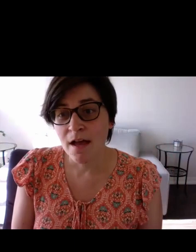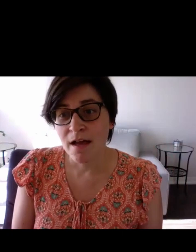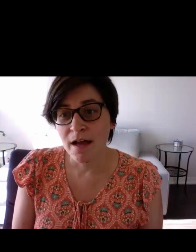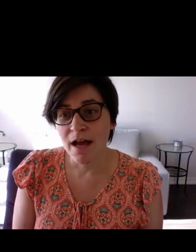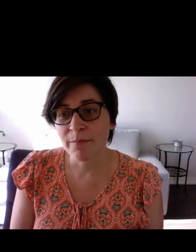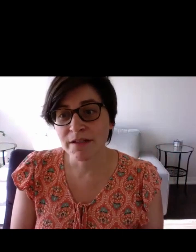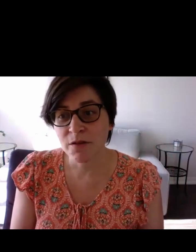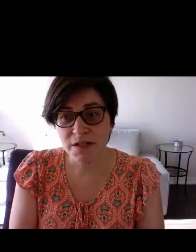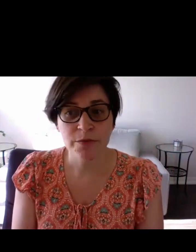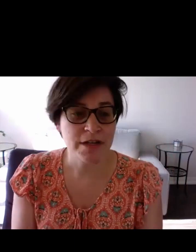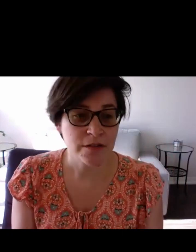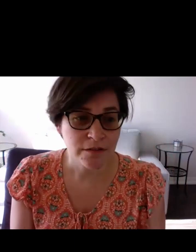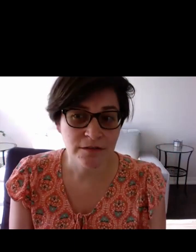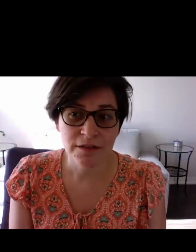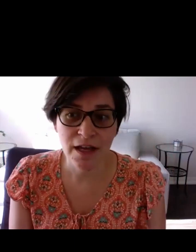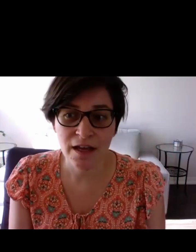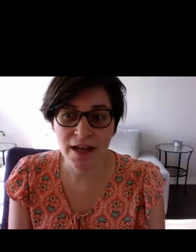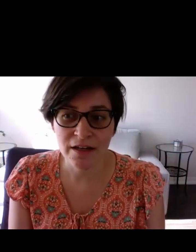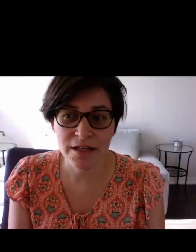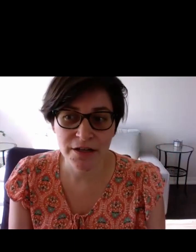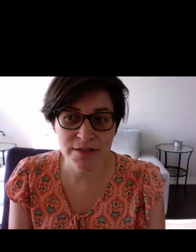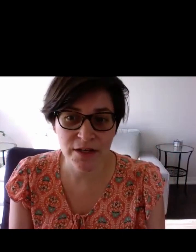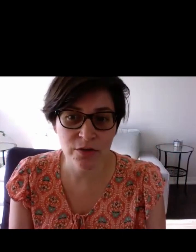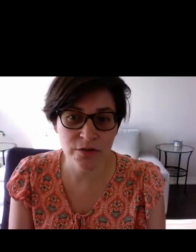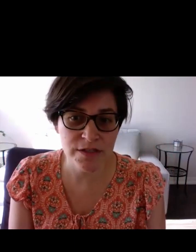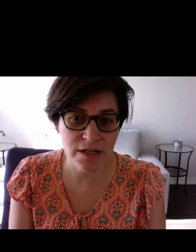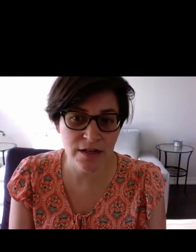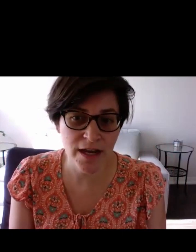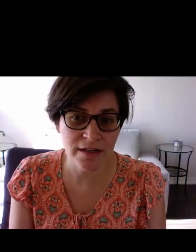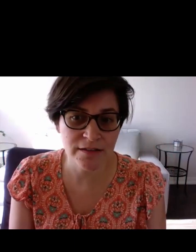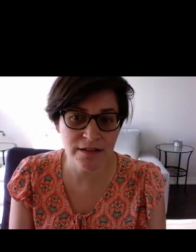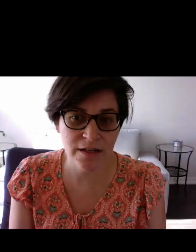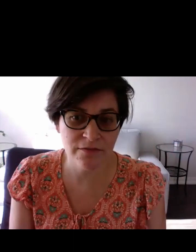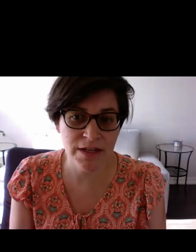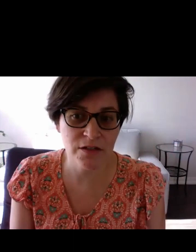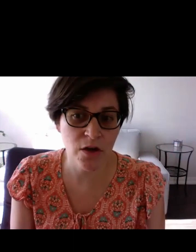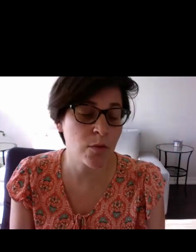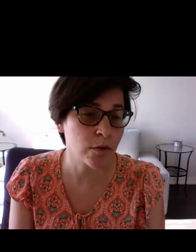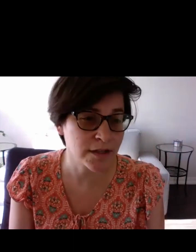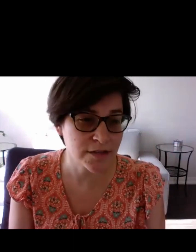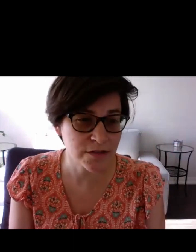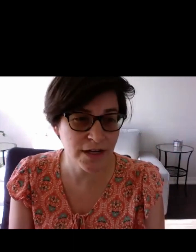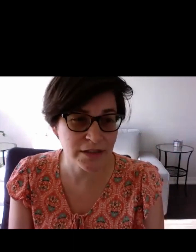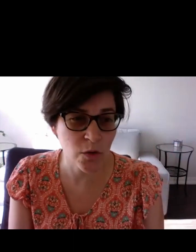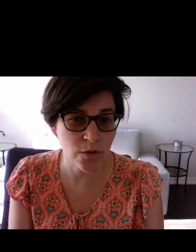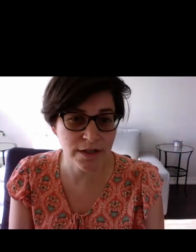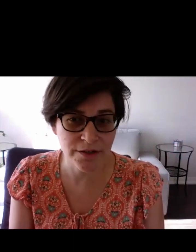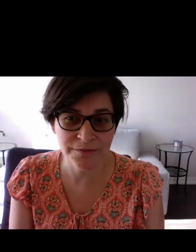I am an associate professor at Ontario Tech University and event co-organizer and coordinator.